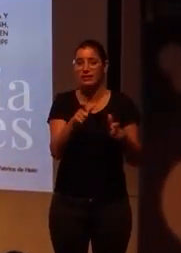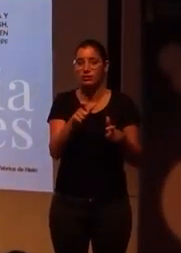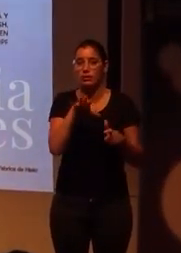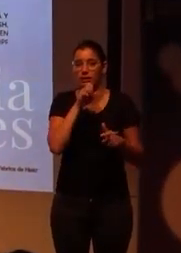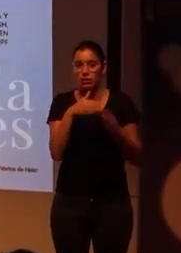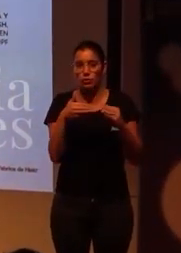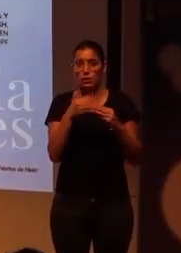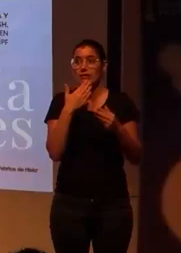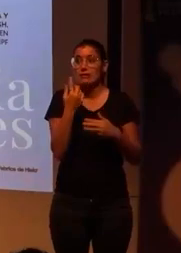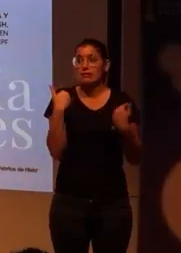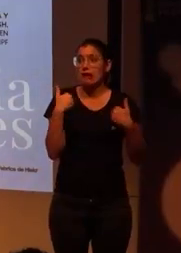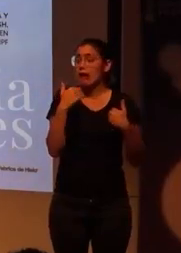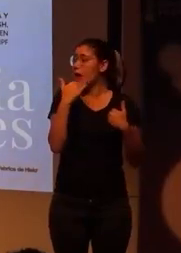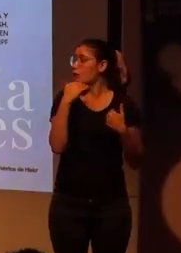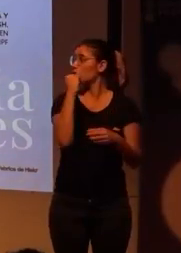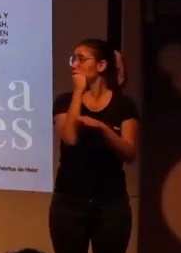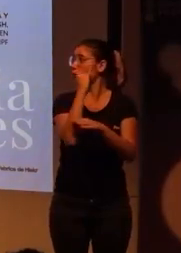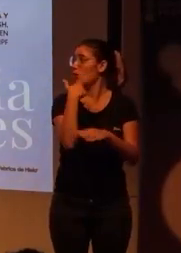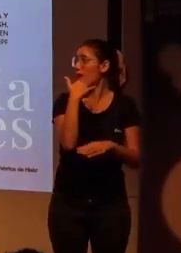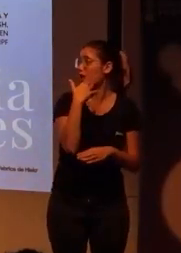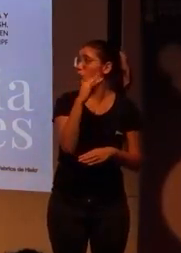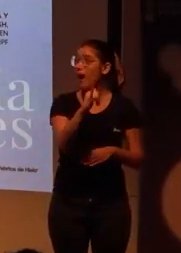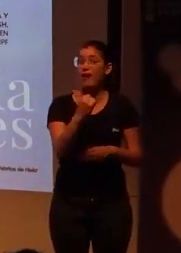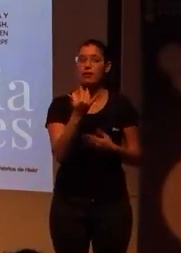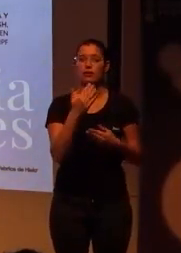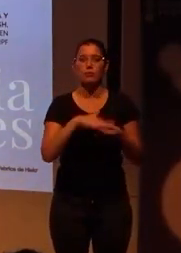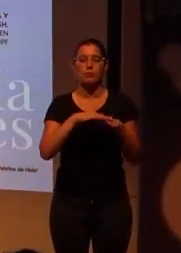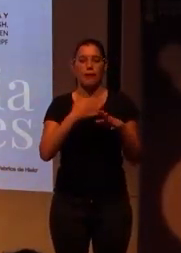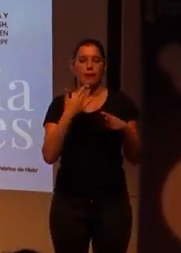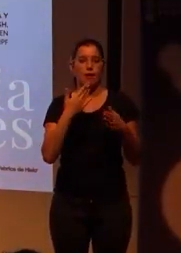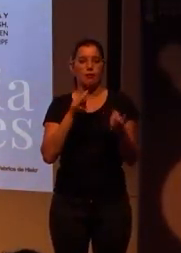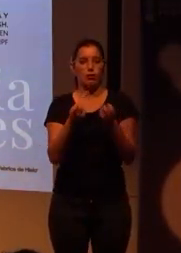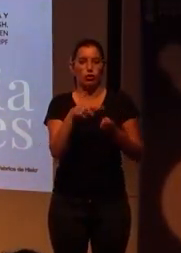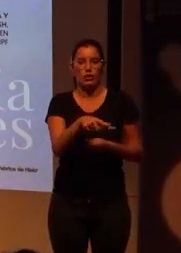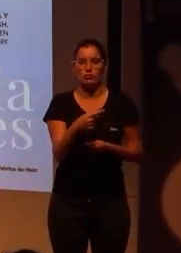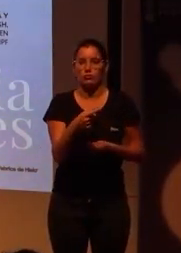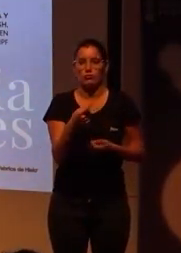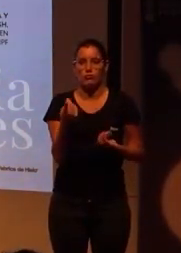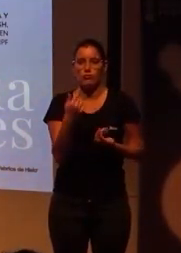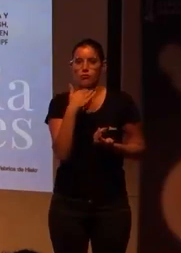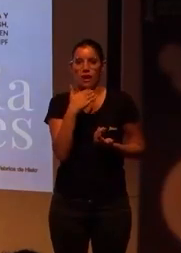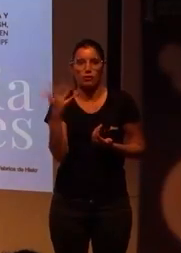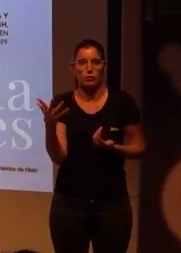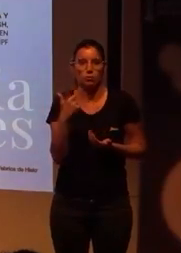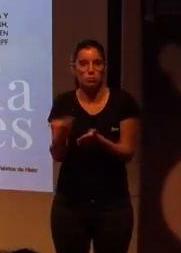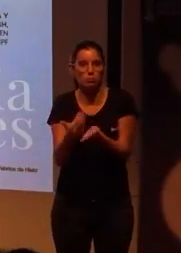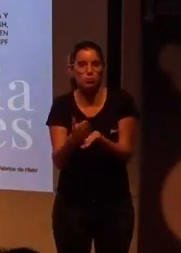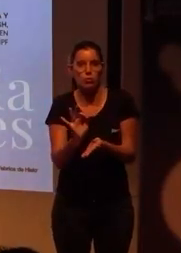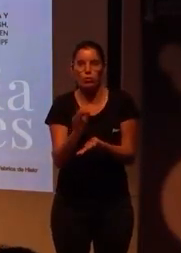I wonder if there is already an institutionalisation of that, a regulation, I don’t know here in Valencia,